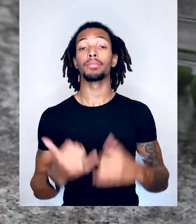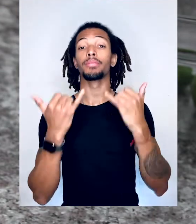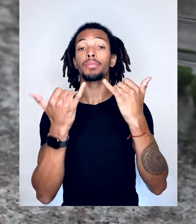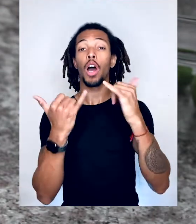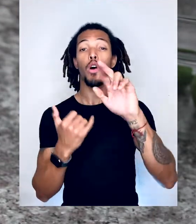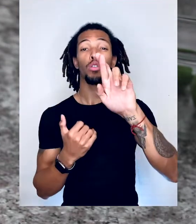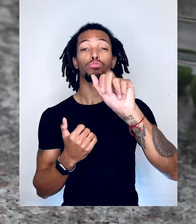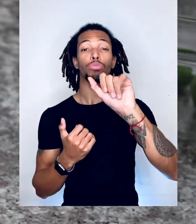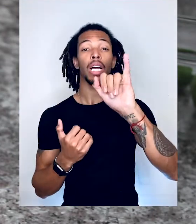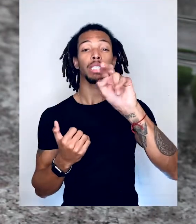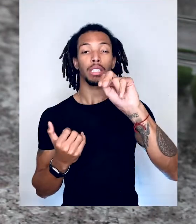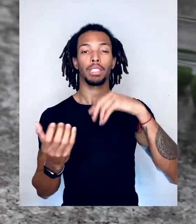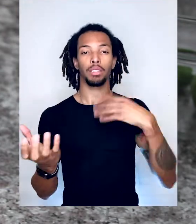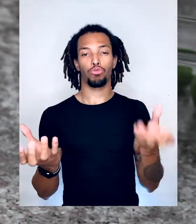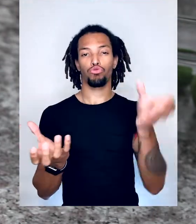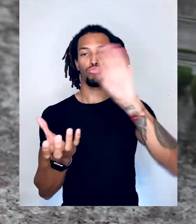And I'm also going to add the raisins.